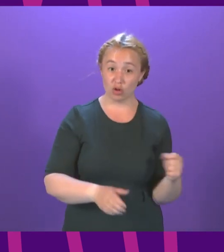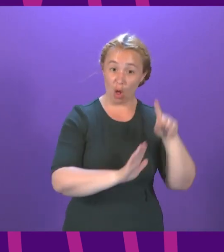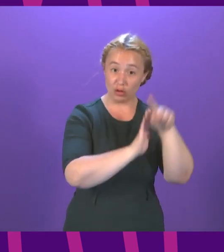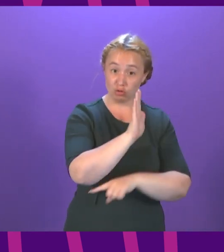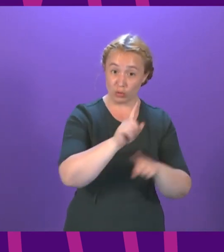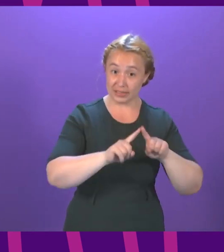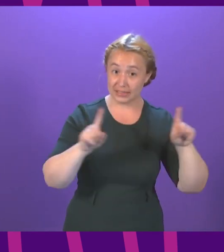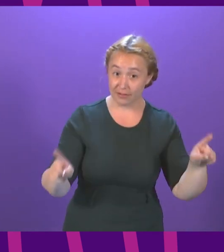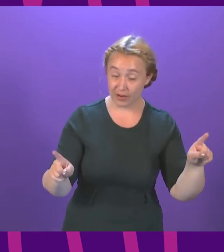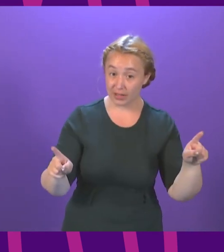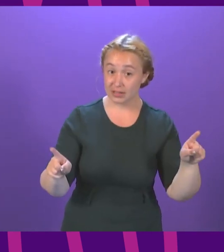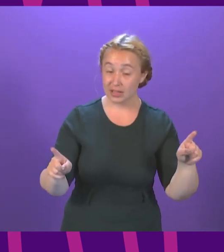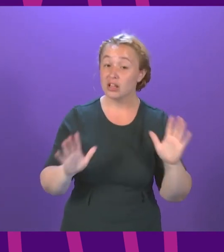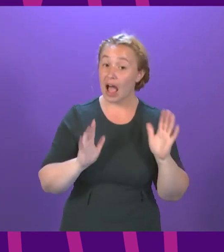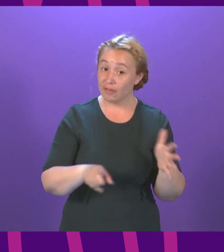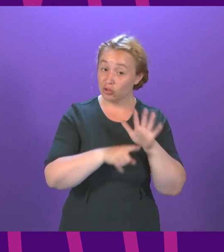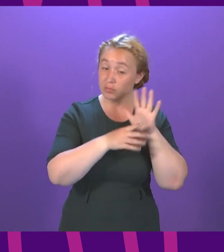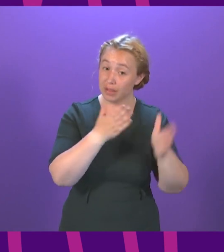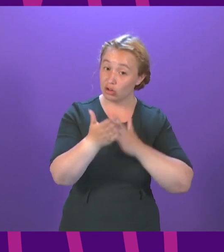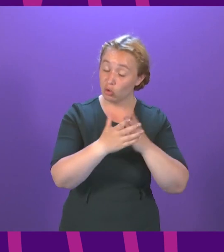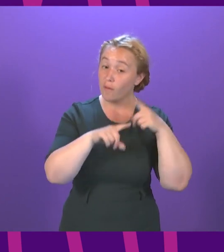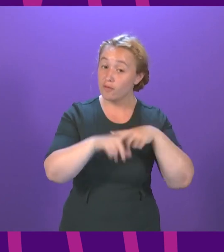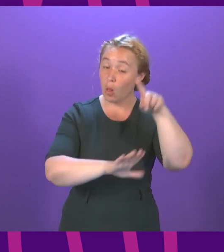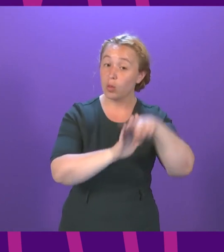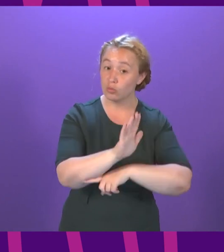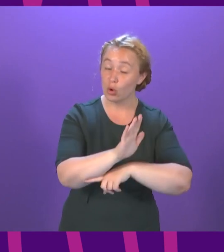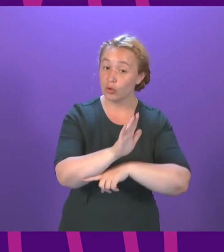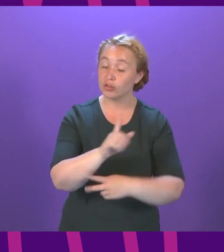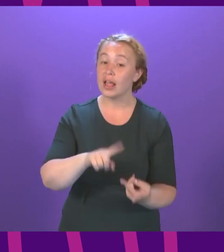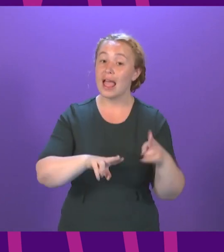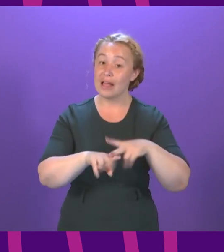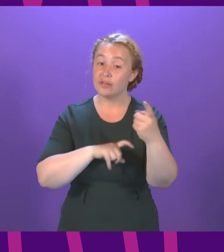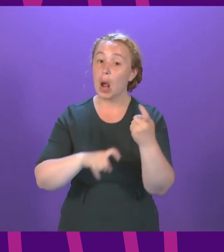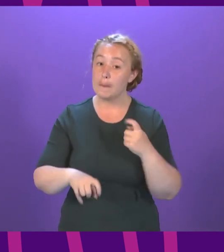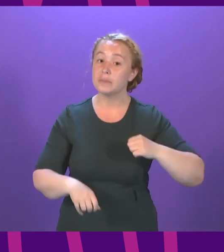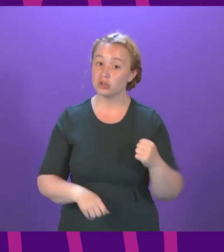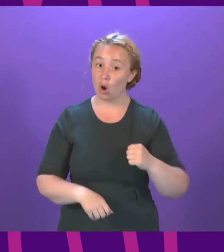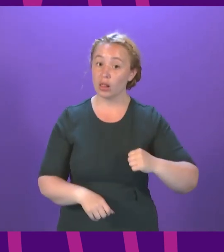their enforcement? Can the First Minister reaffirm that action will be taken to ensure that people in